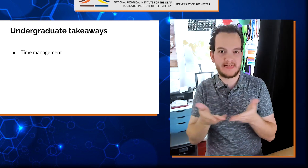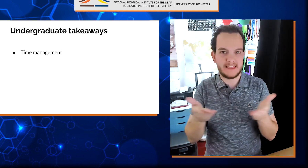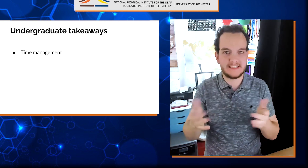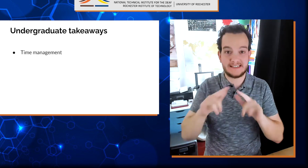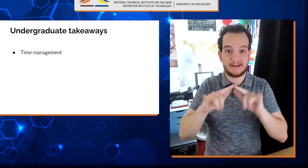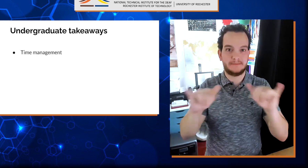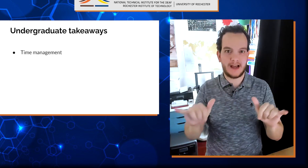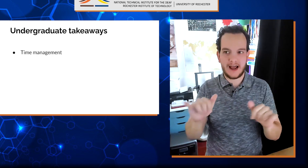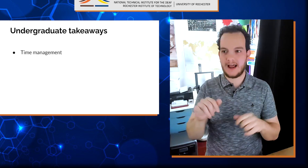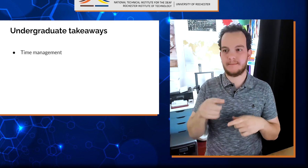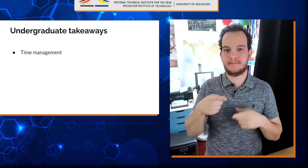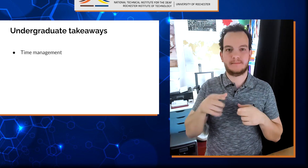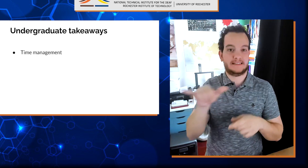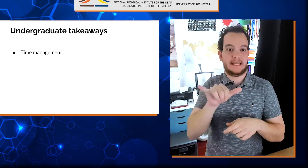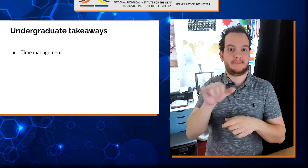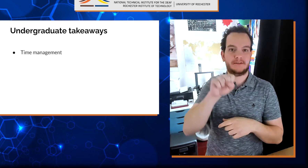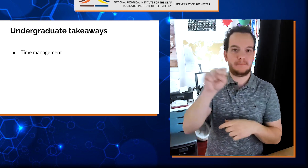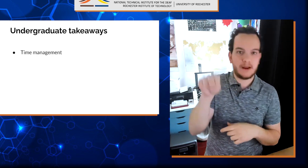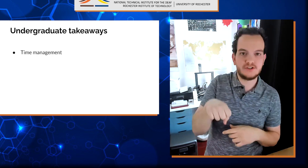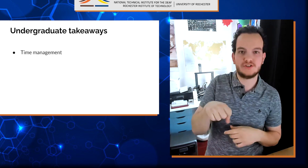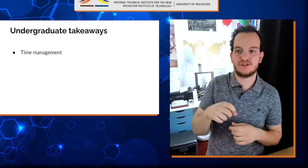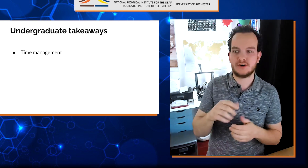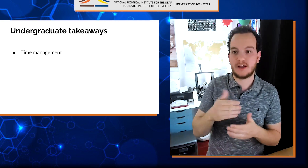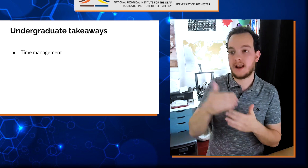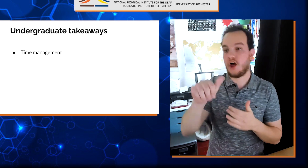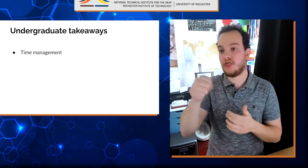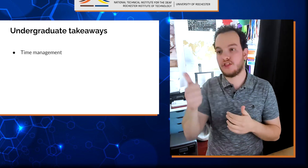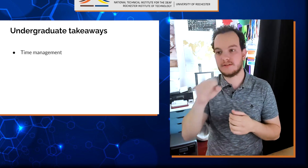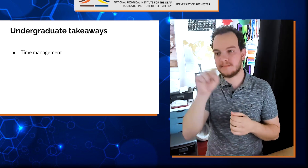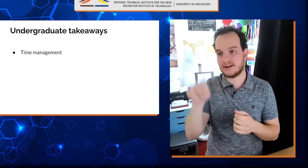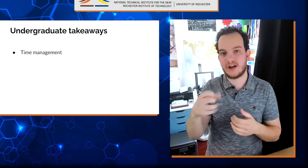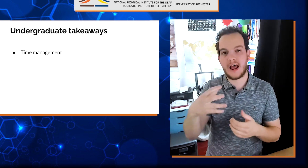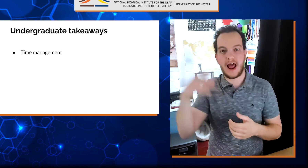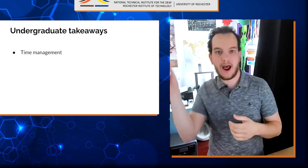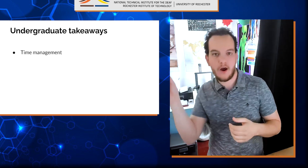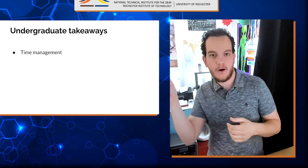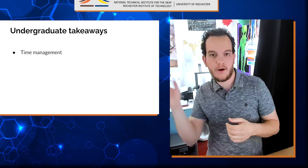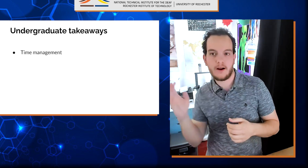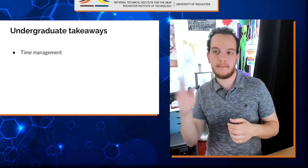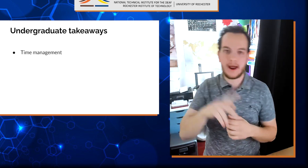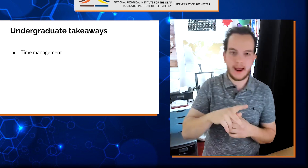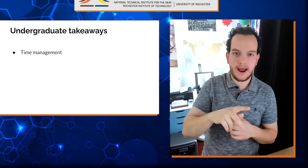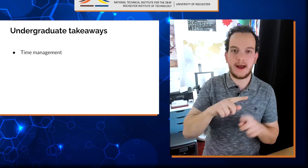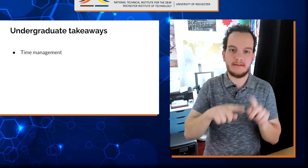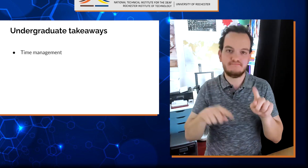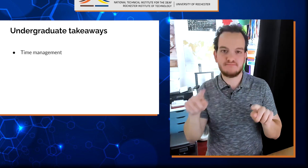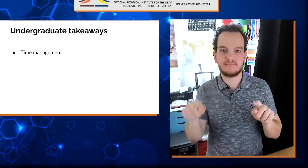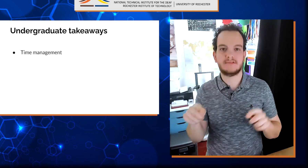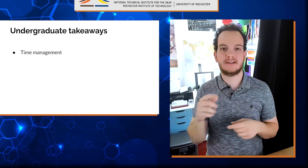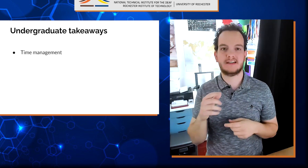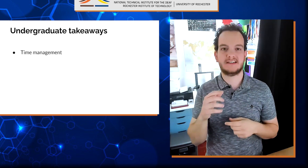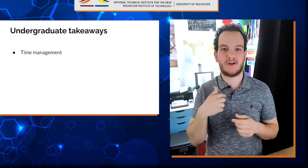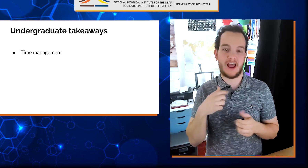in several different things at the same time. Maybe one semester, I would be off campus